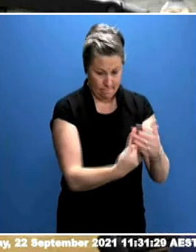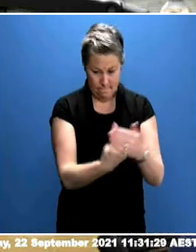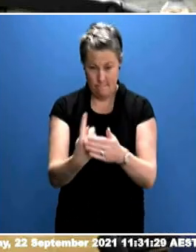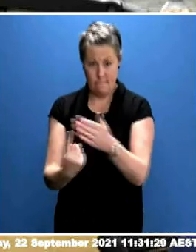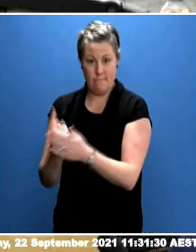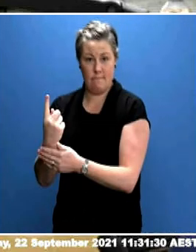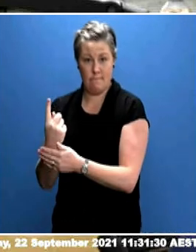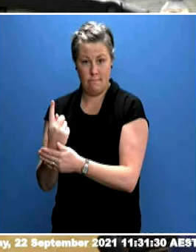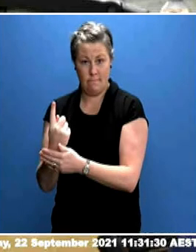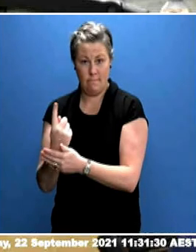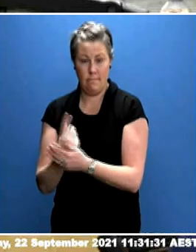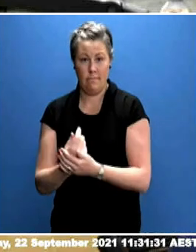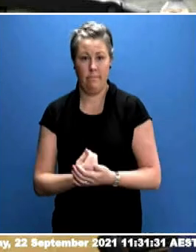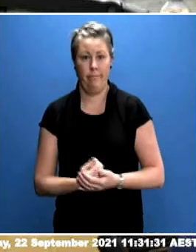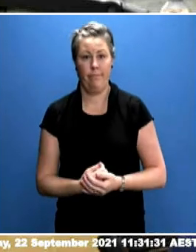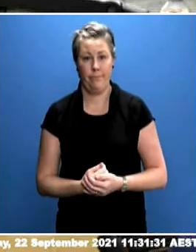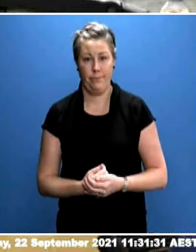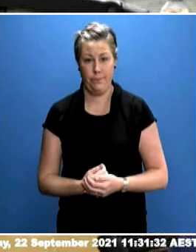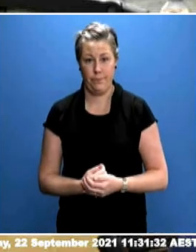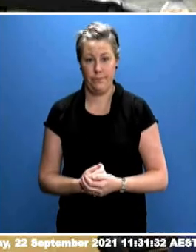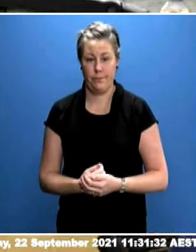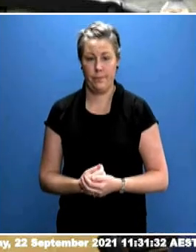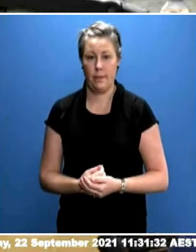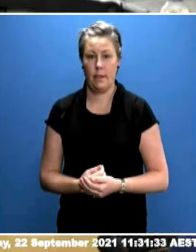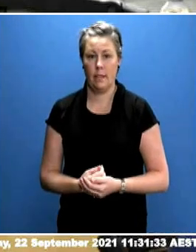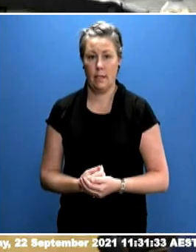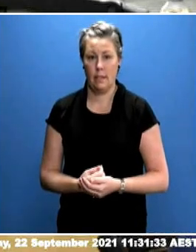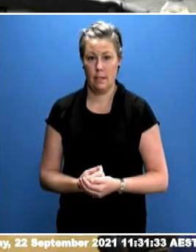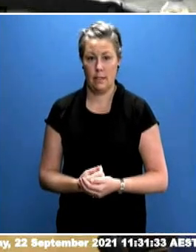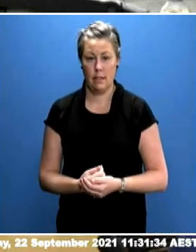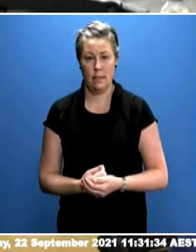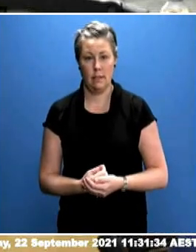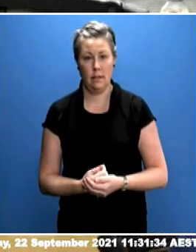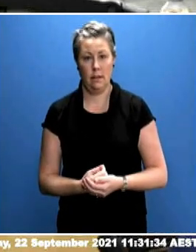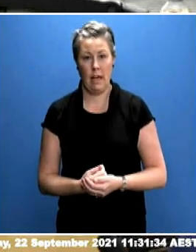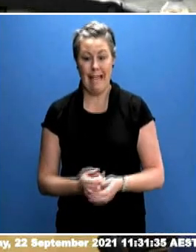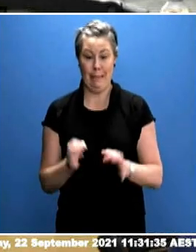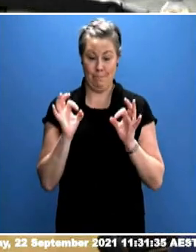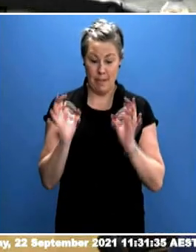and particularly where that young person has a disability.